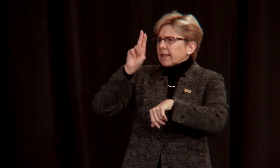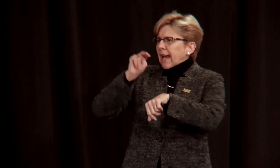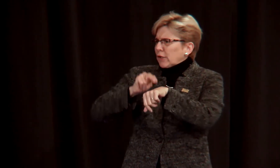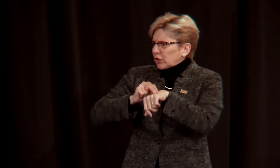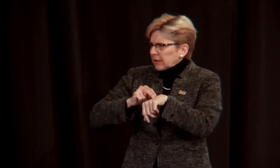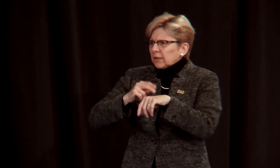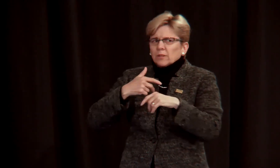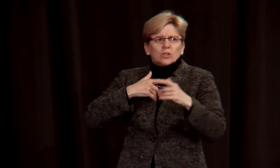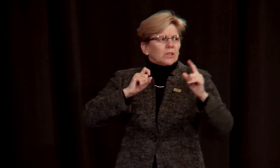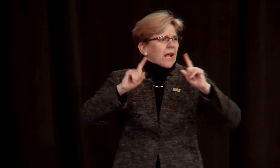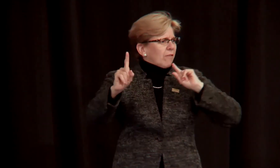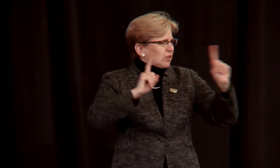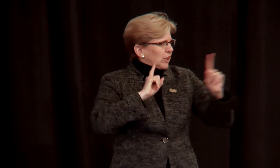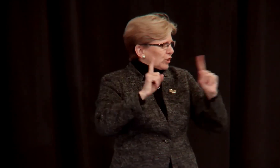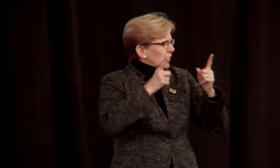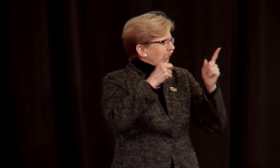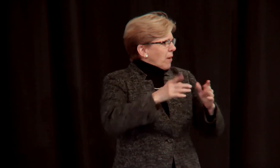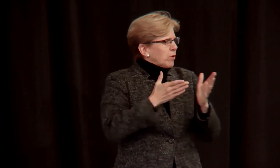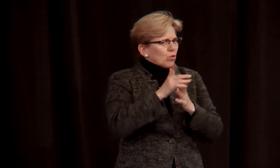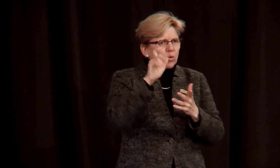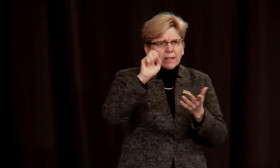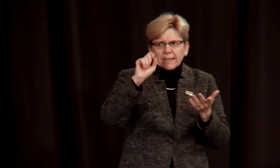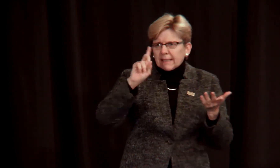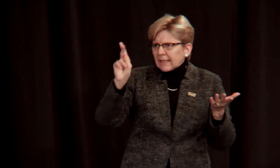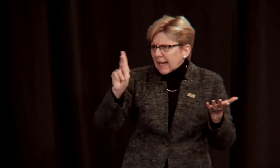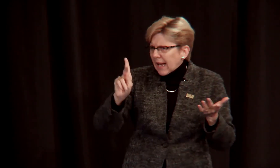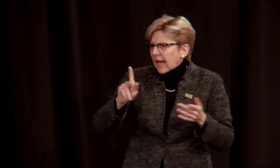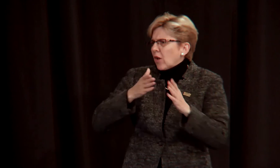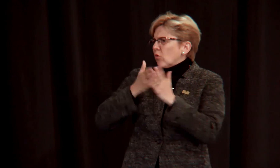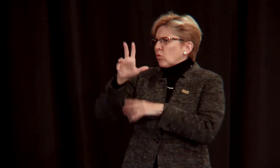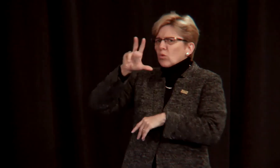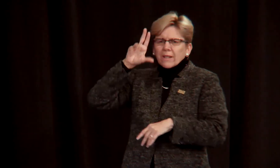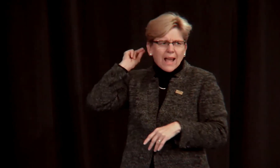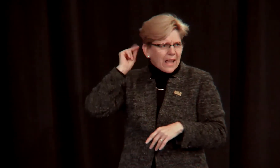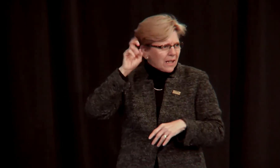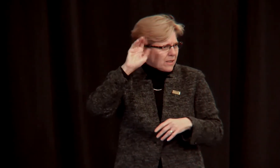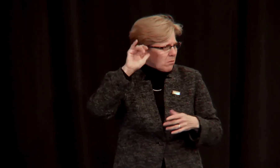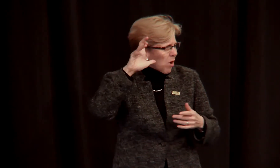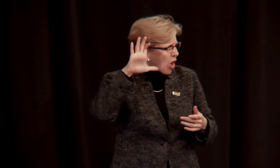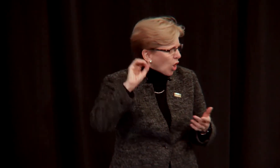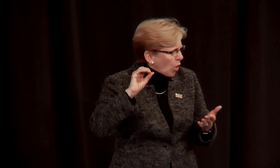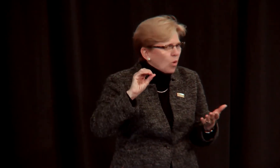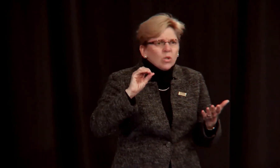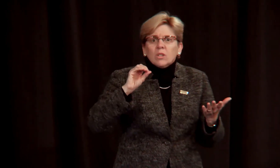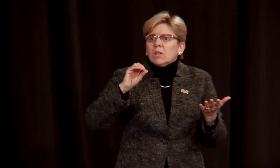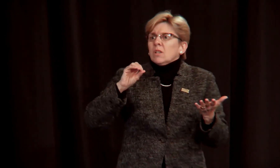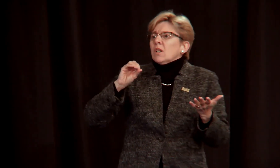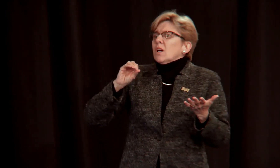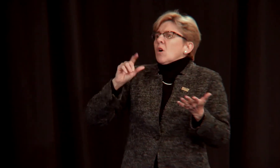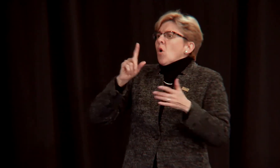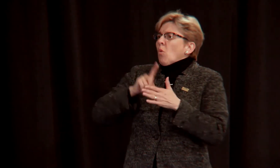There is a national conversation being led by people here and through Lead-K, Nyle DiMarco